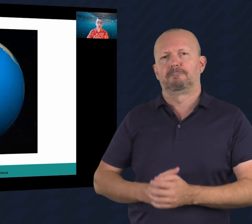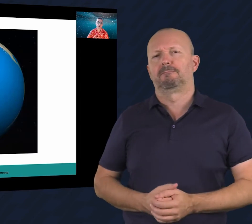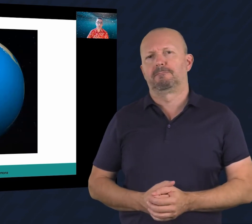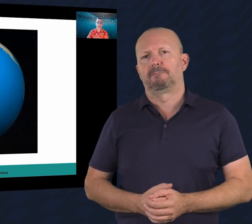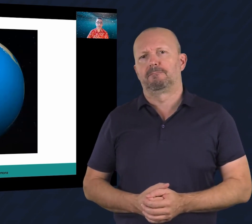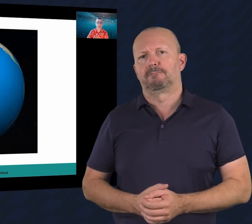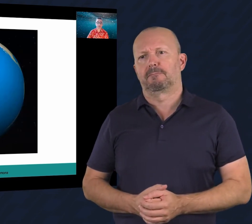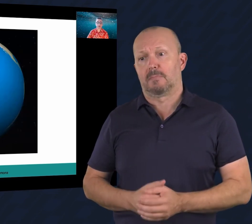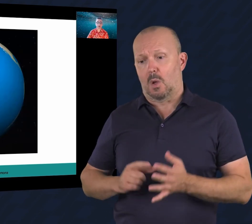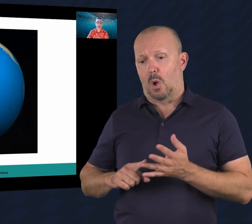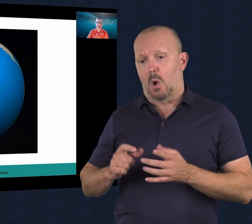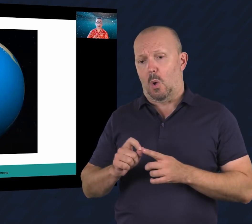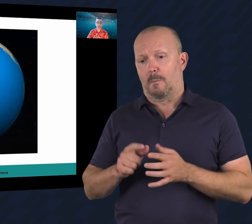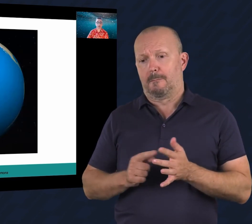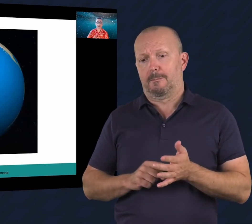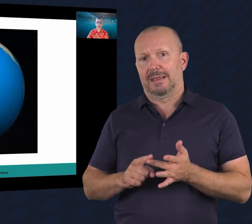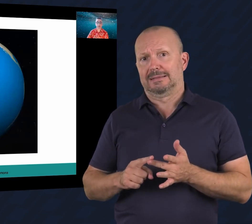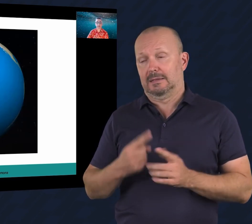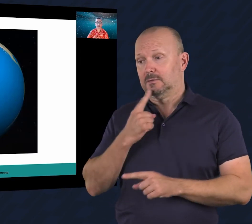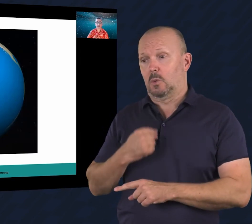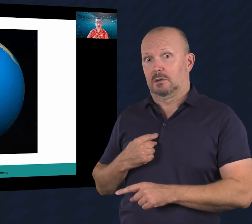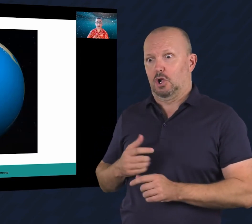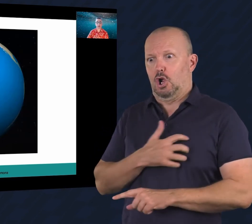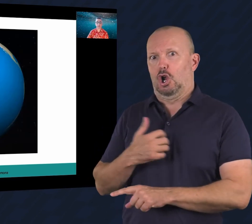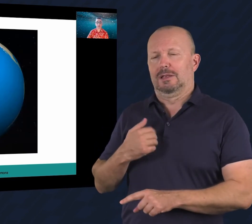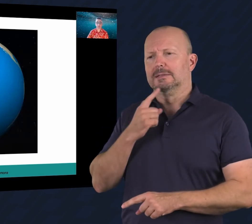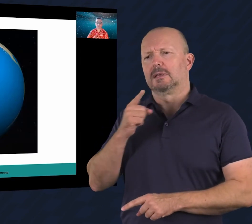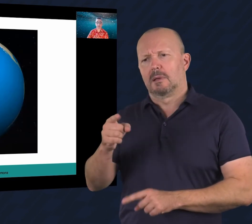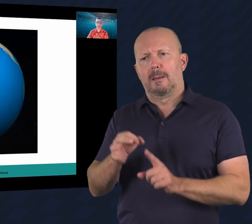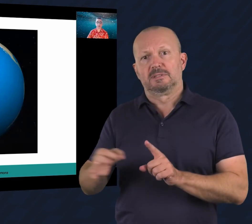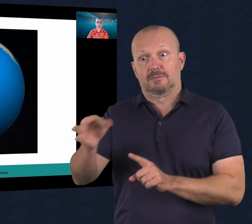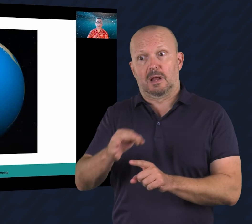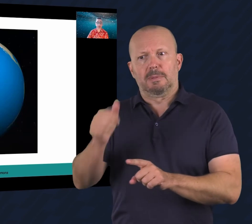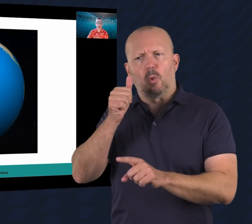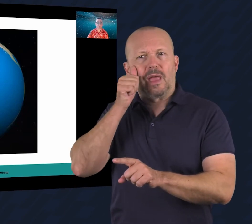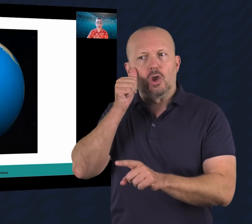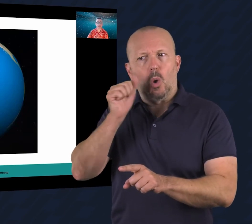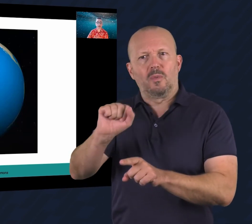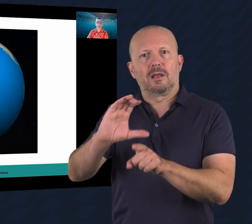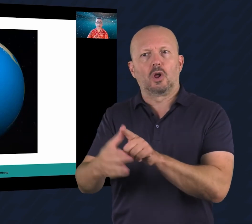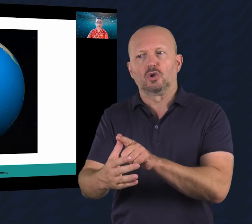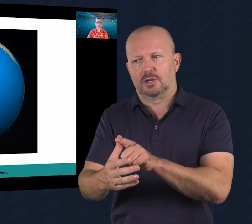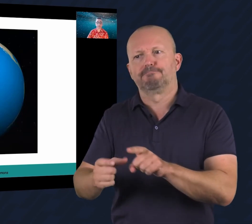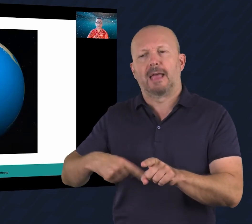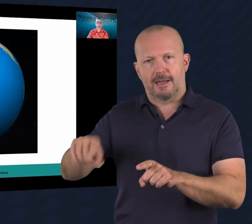Opeta said to us very early on in the design phase, it's one thing for Pacific people to know they had their culture taken from them.